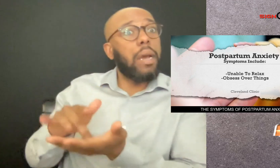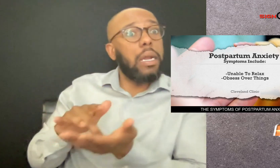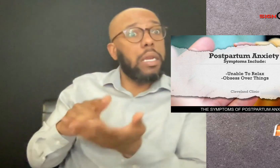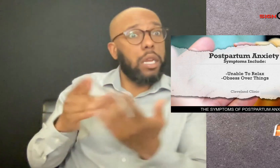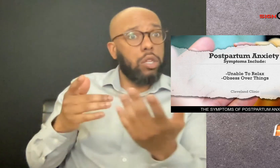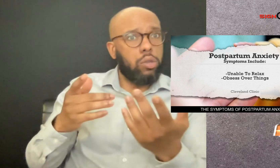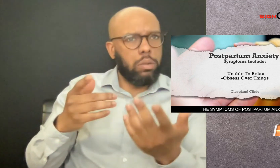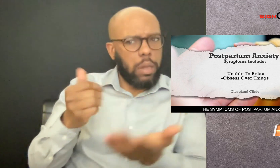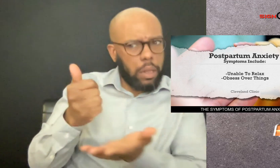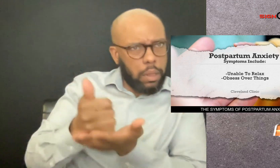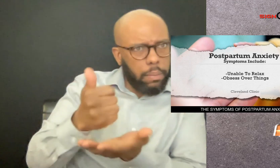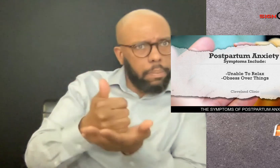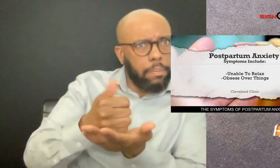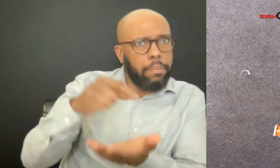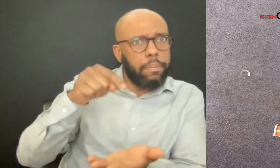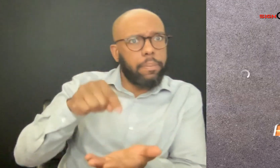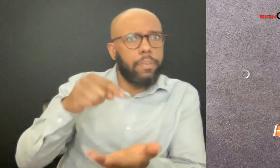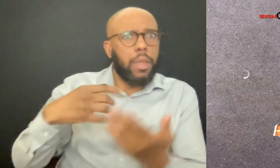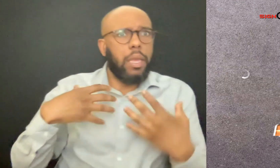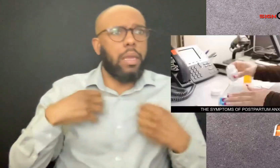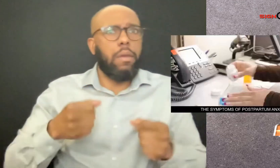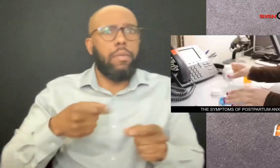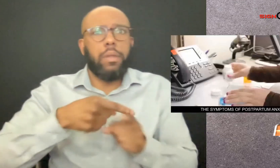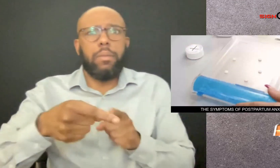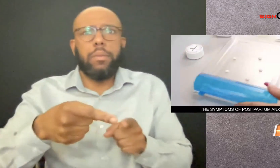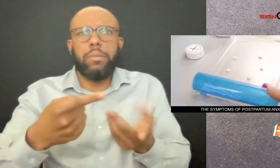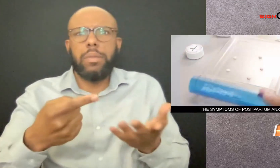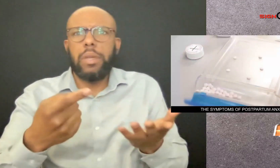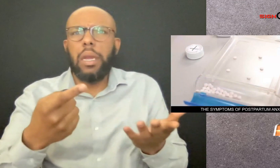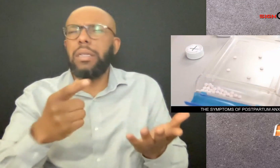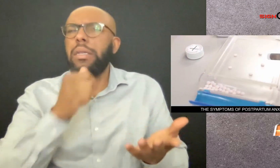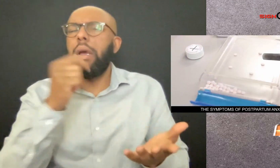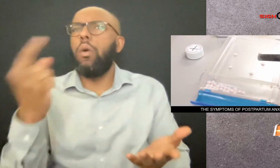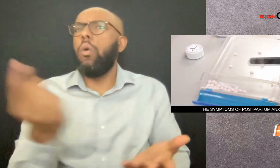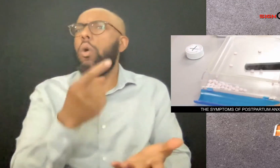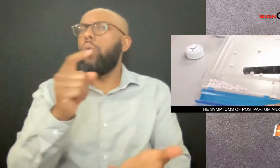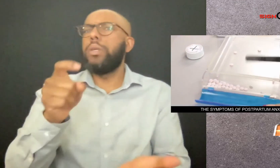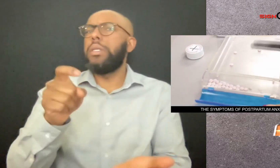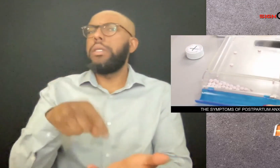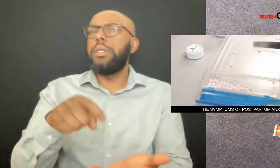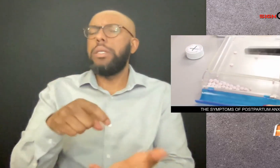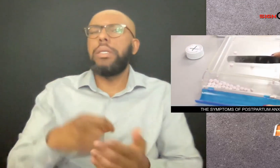medication can help but Health experts say it isn't always needed.